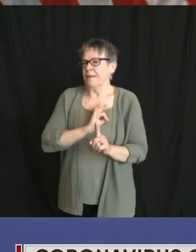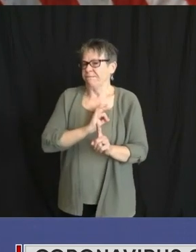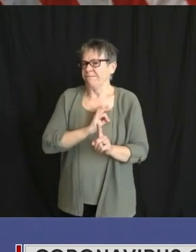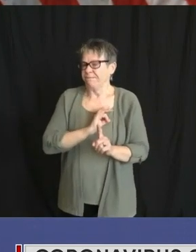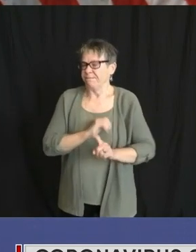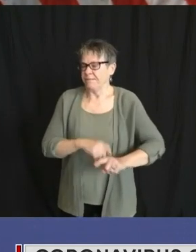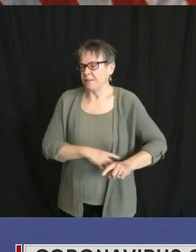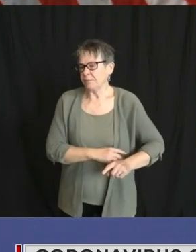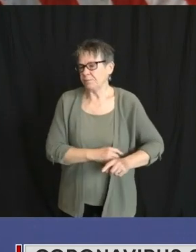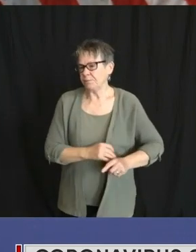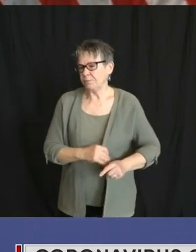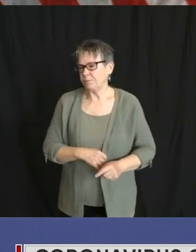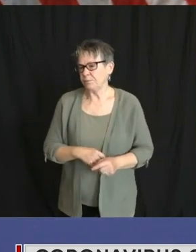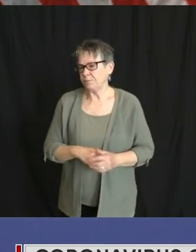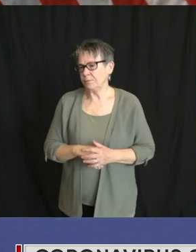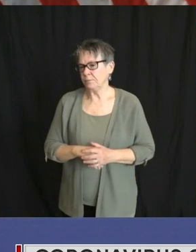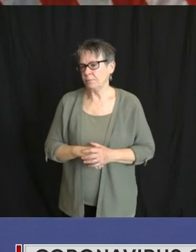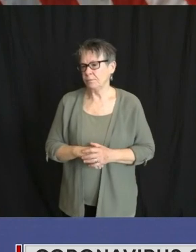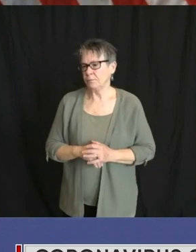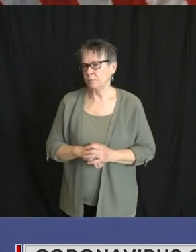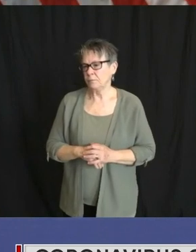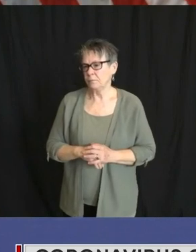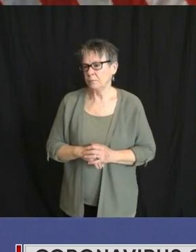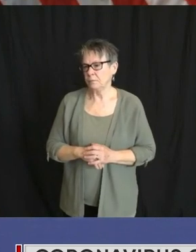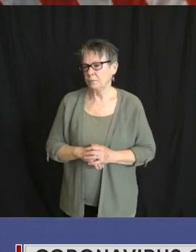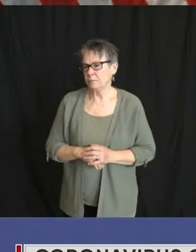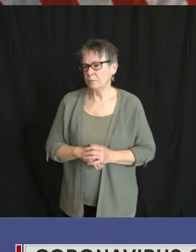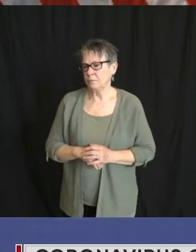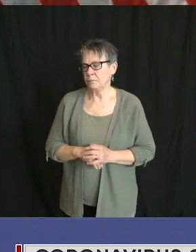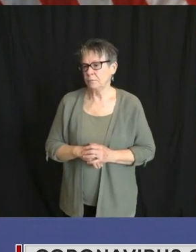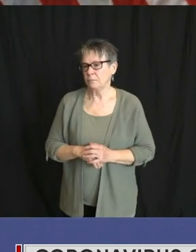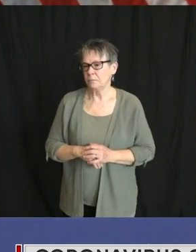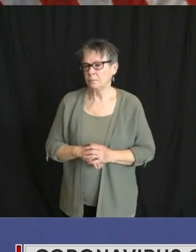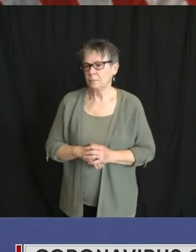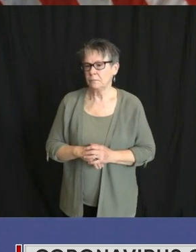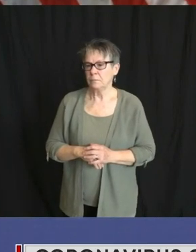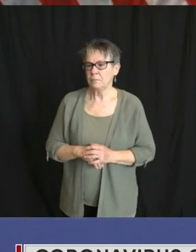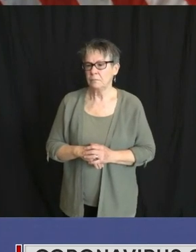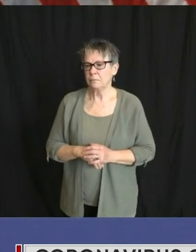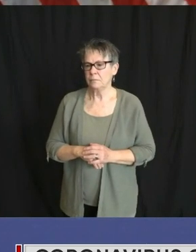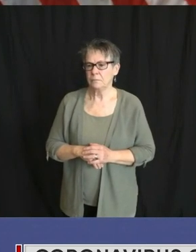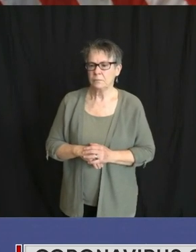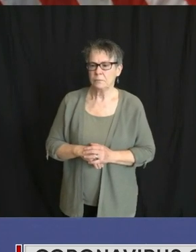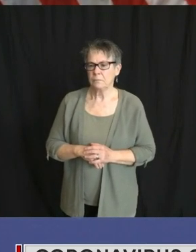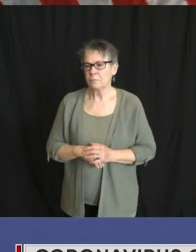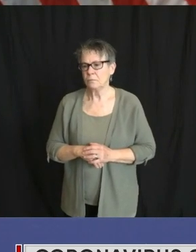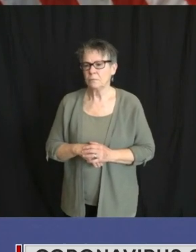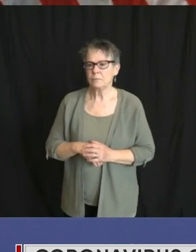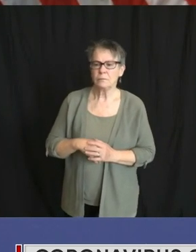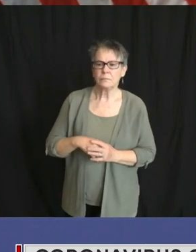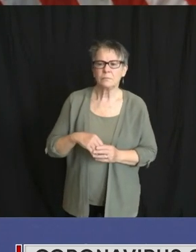STAFF THERE. PART OF THE REASON